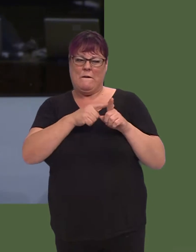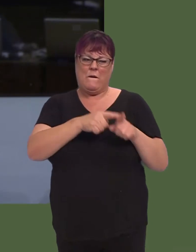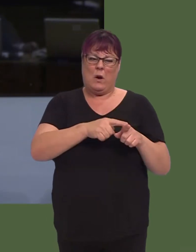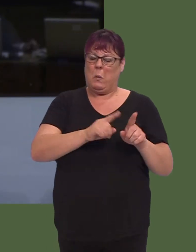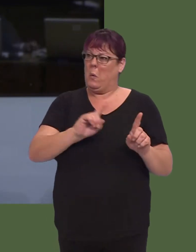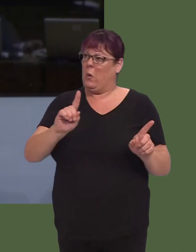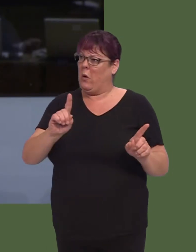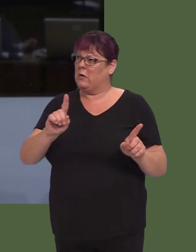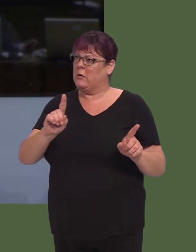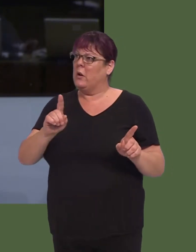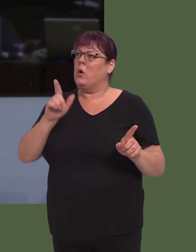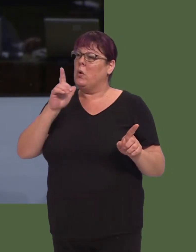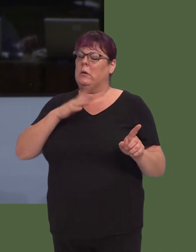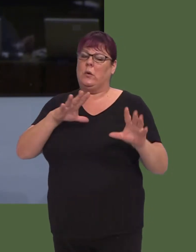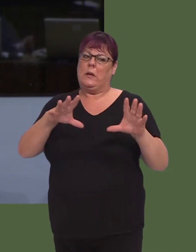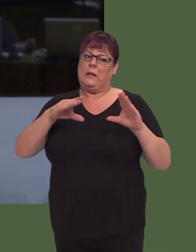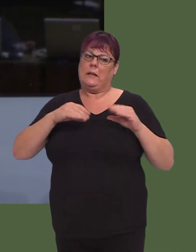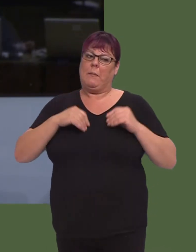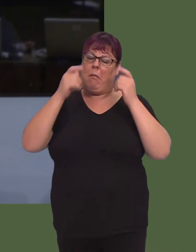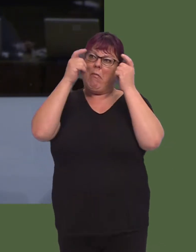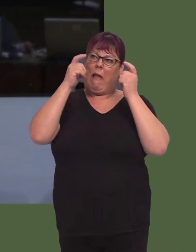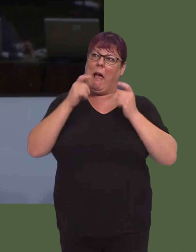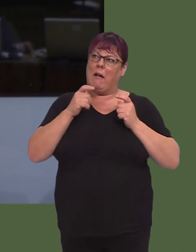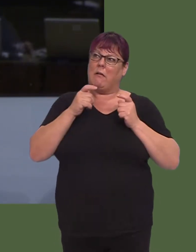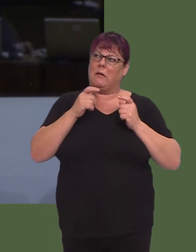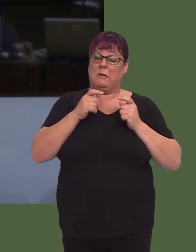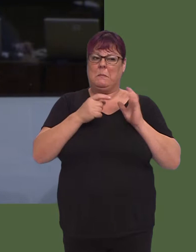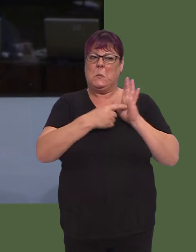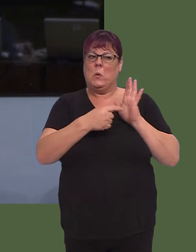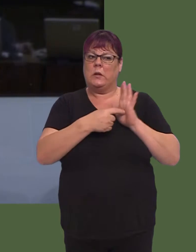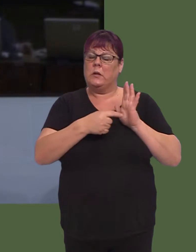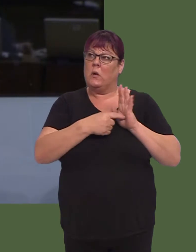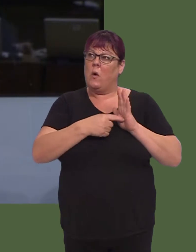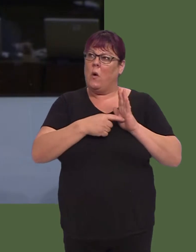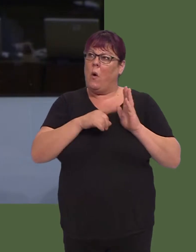At least that would take the Act seriously, or is it your position that the commissioner